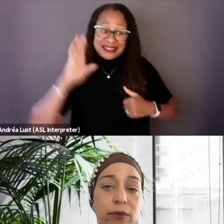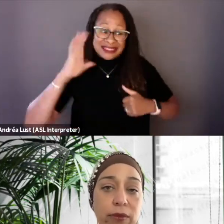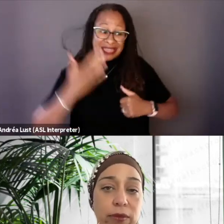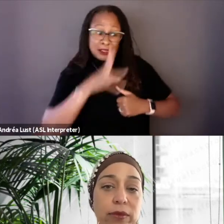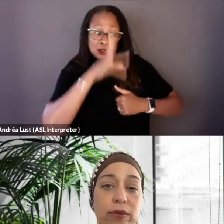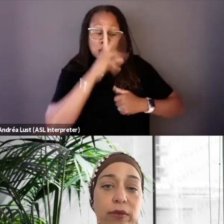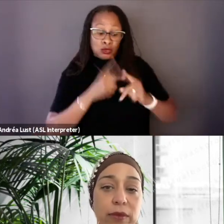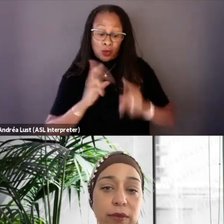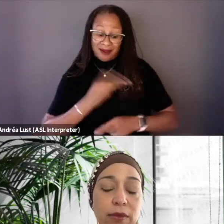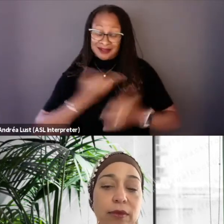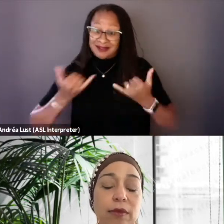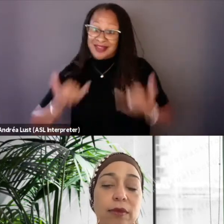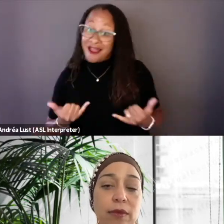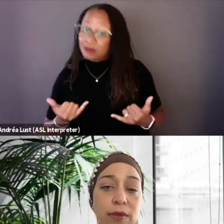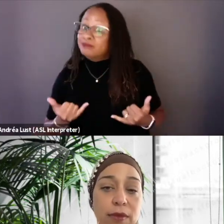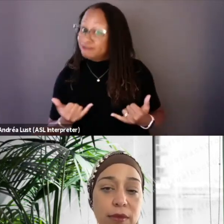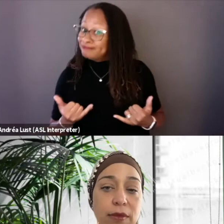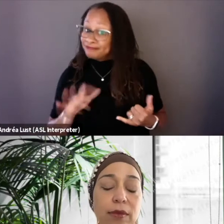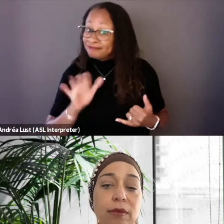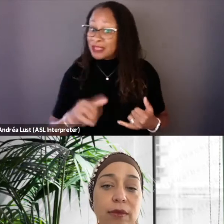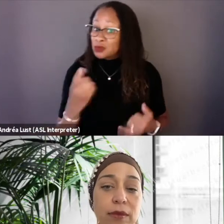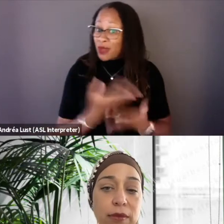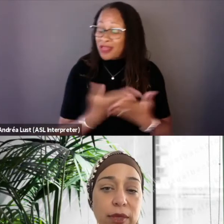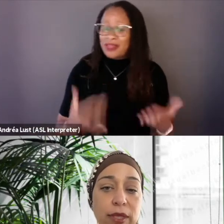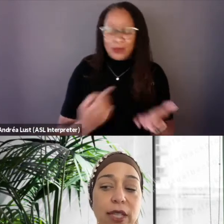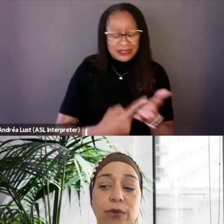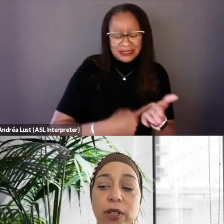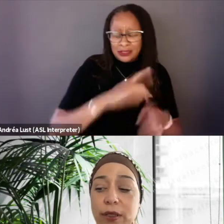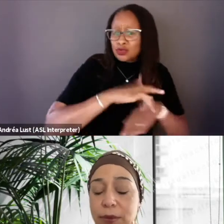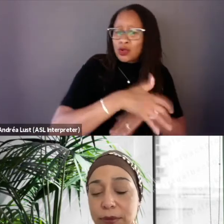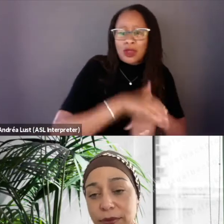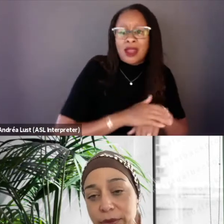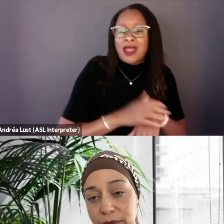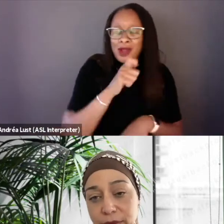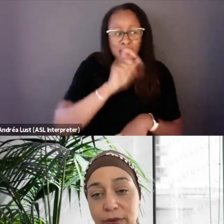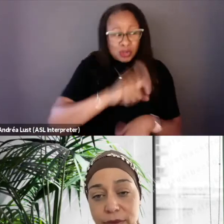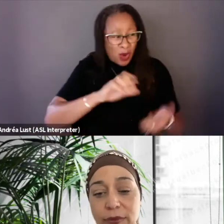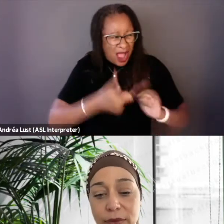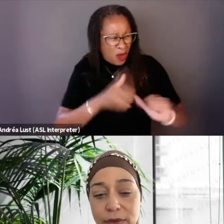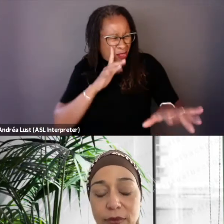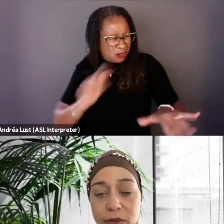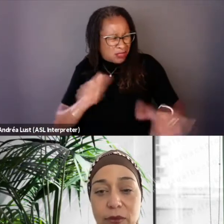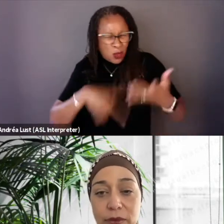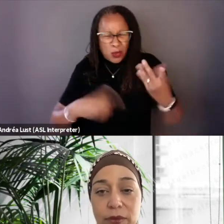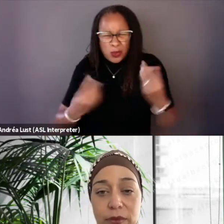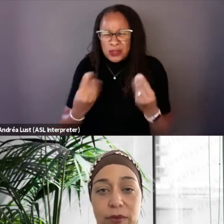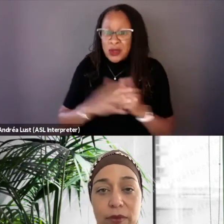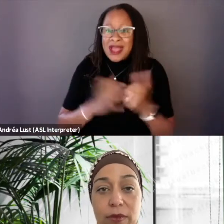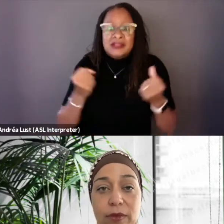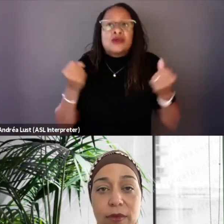That was one of the things that we talked about early on that we weren't sure how we were going to do it. We had so many discussions about it.